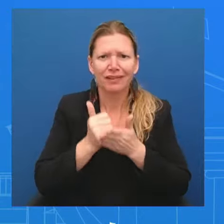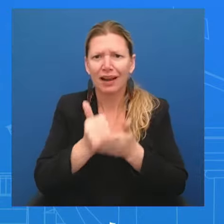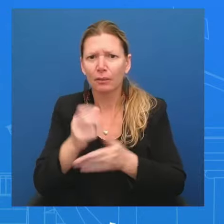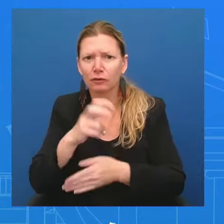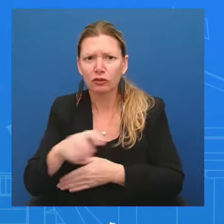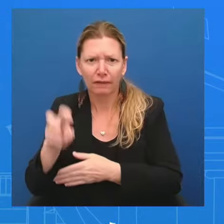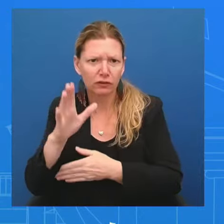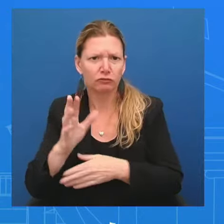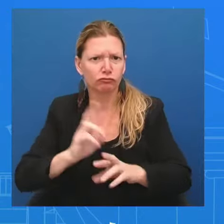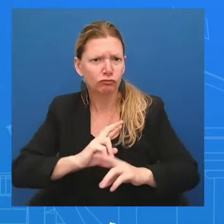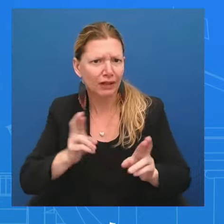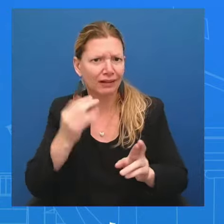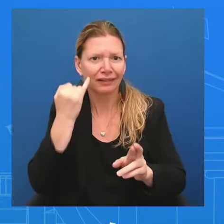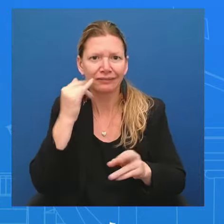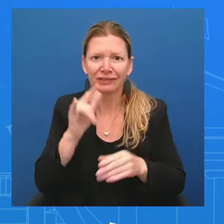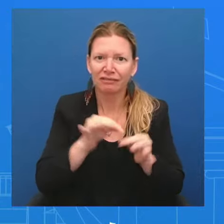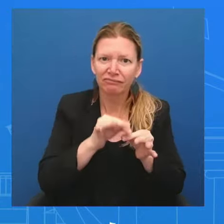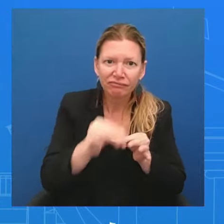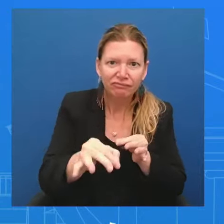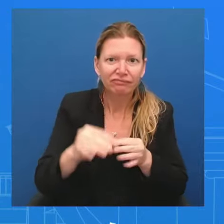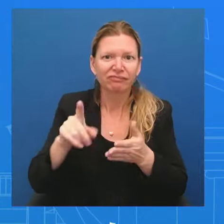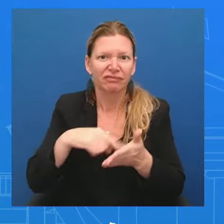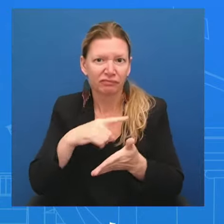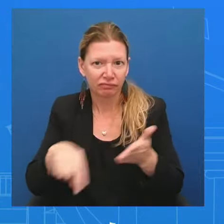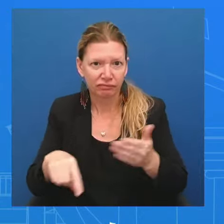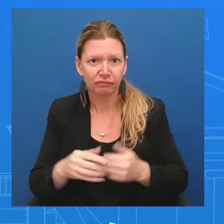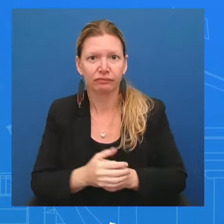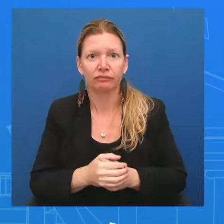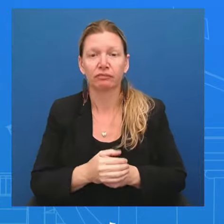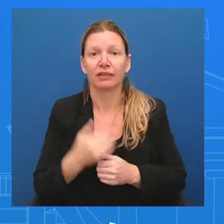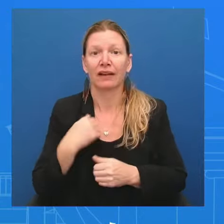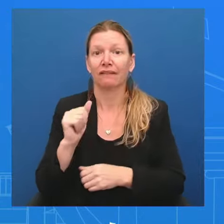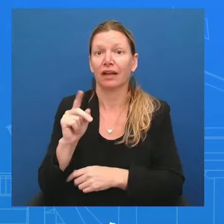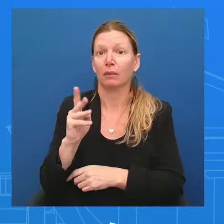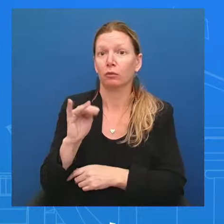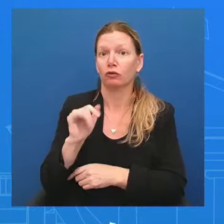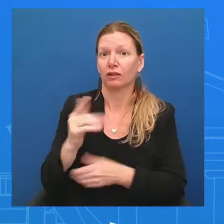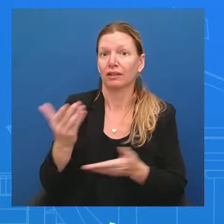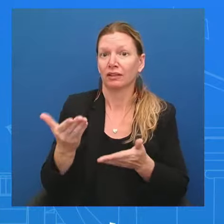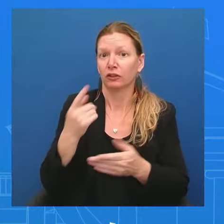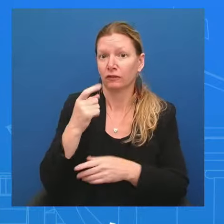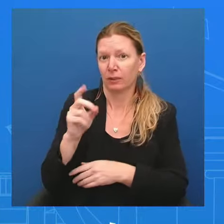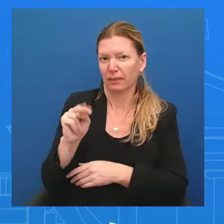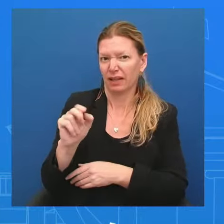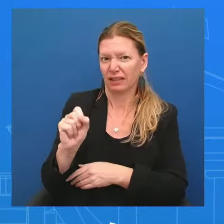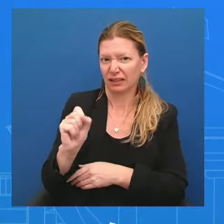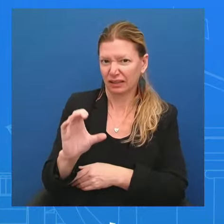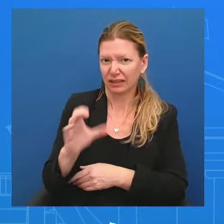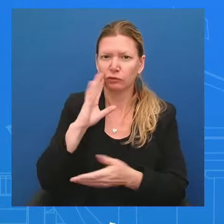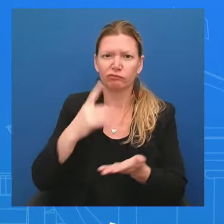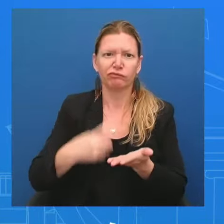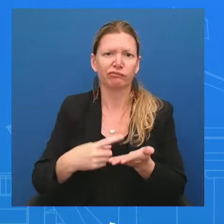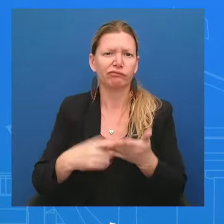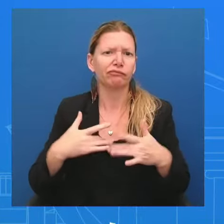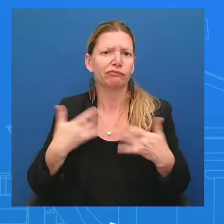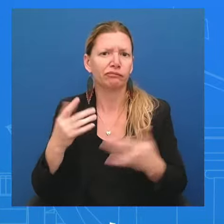who is going to speak to the development in the Middle East. Admiral. Mr. Kirby: Thank you. Afternoon everybody.